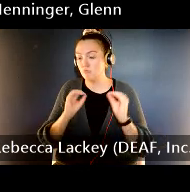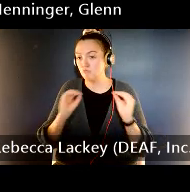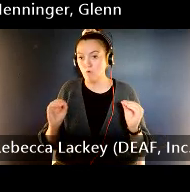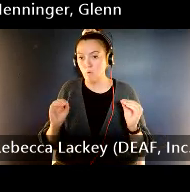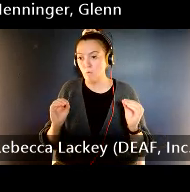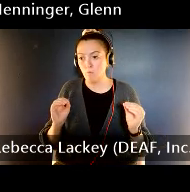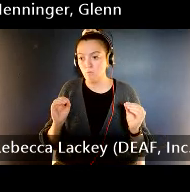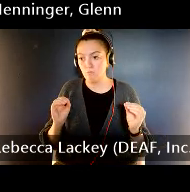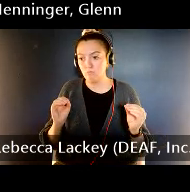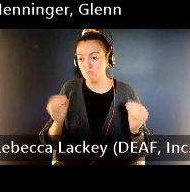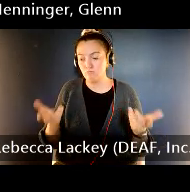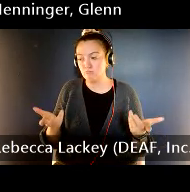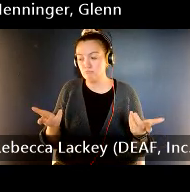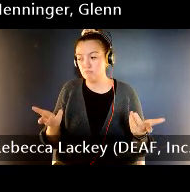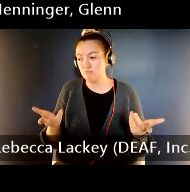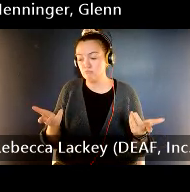without any difficulty.